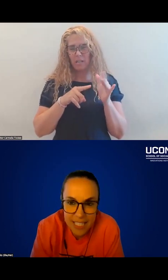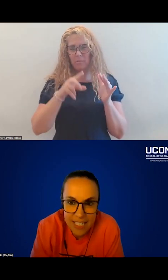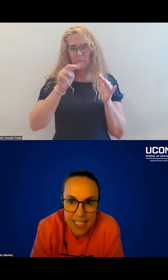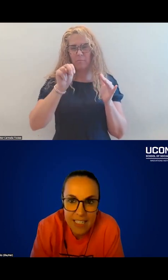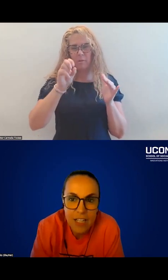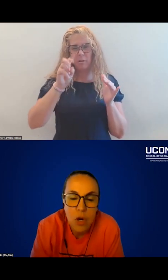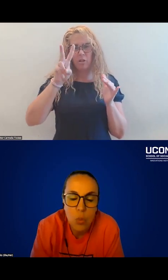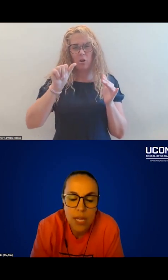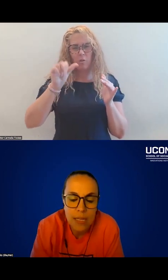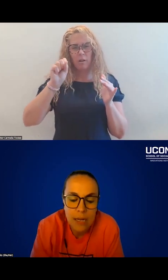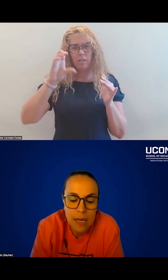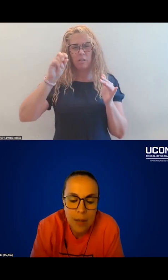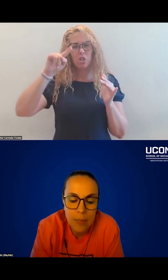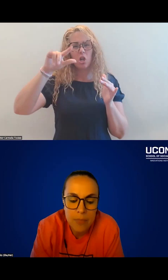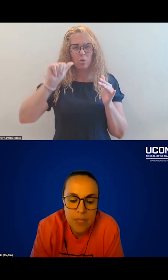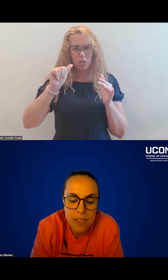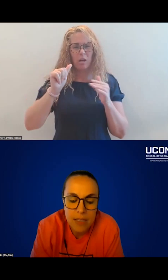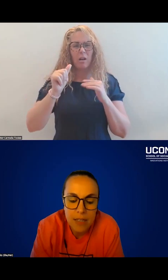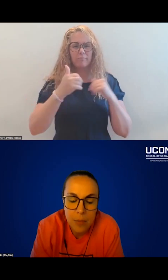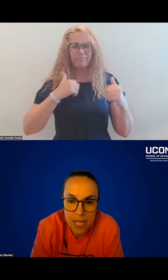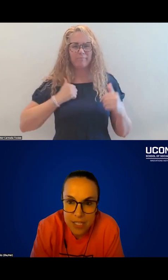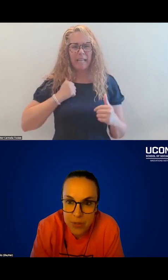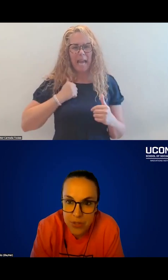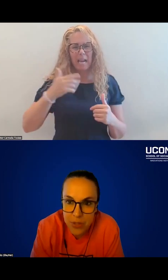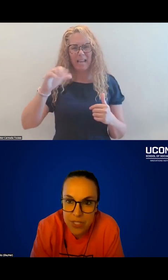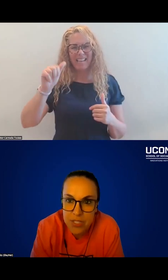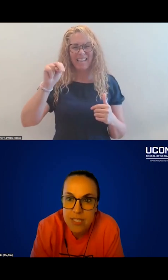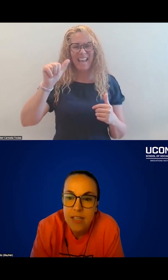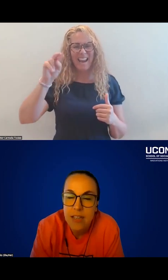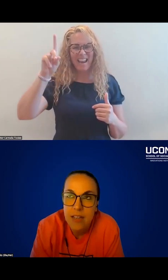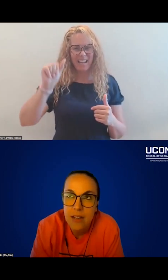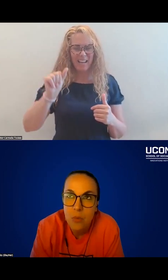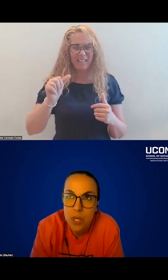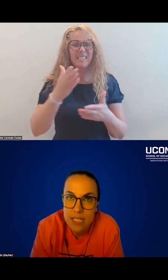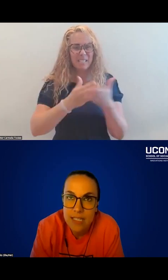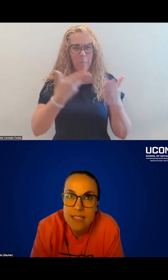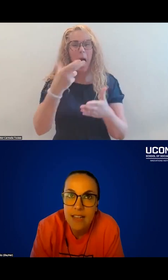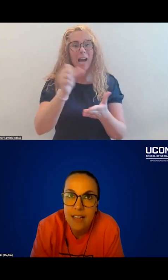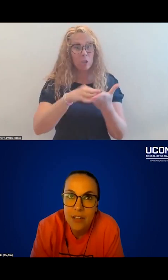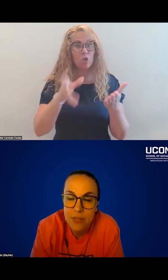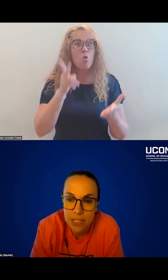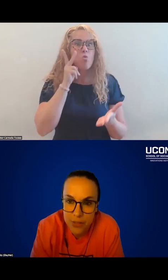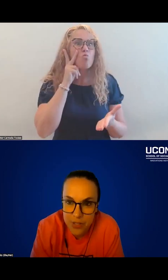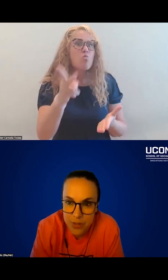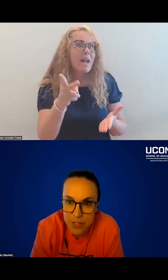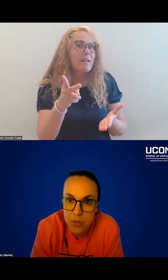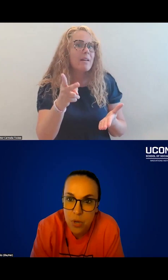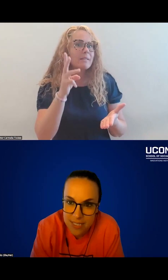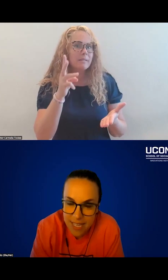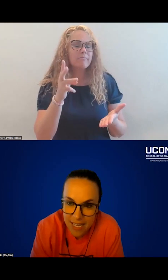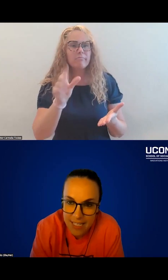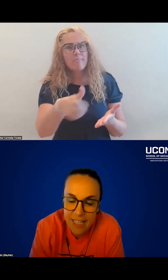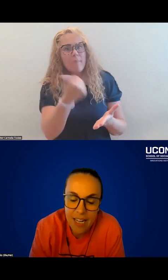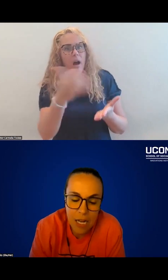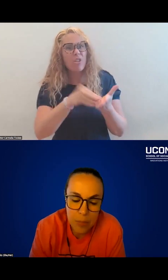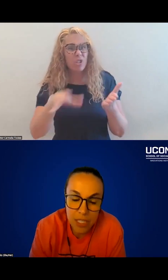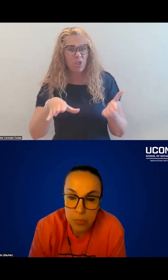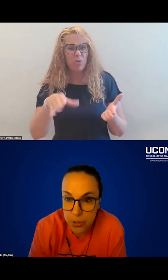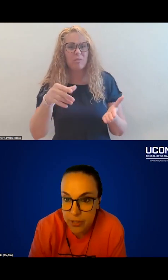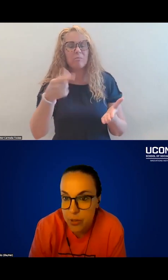CANADA WHEN A COUPLE OF STUDENTS NOTICED A GAY STUDENT BEING BULLIED